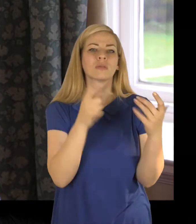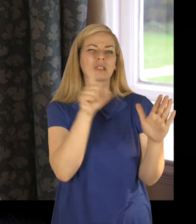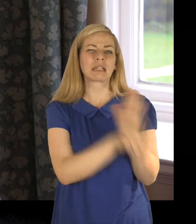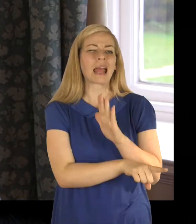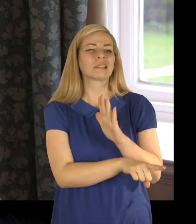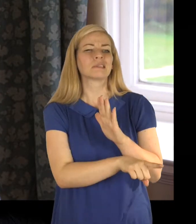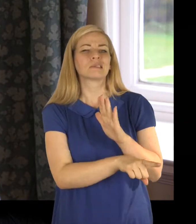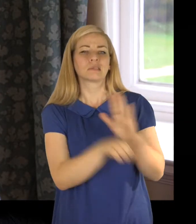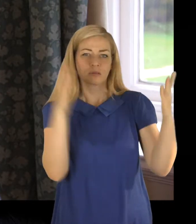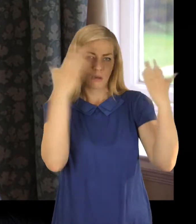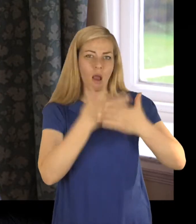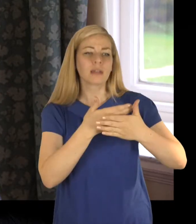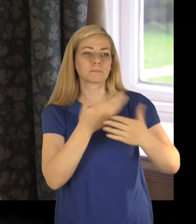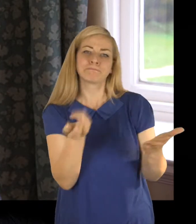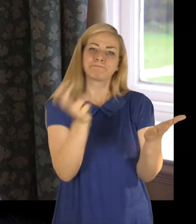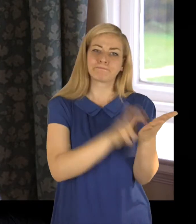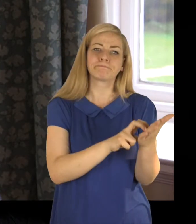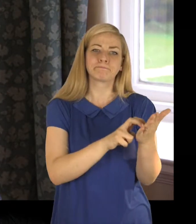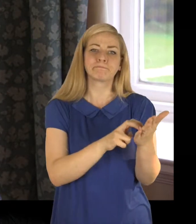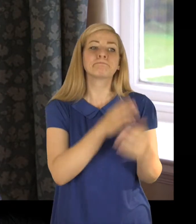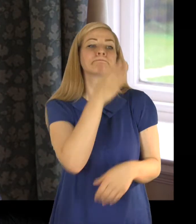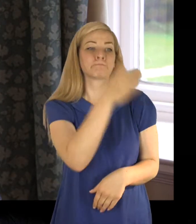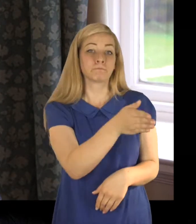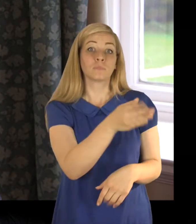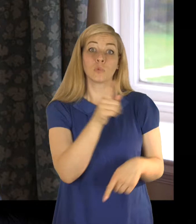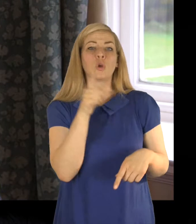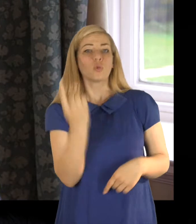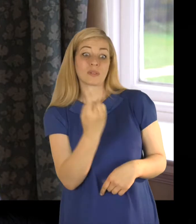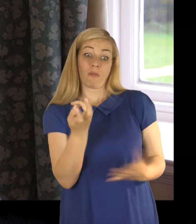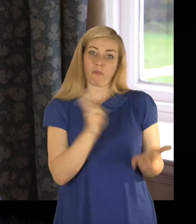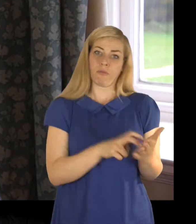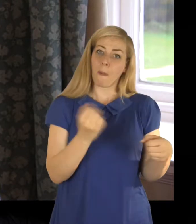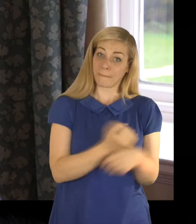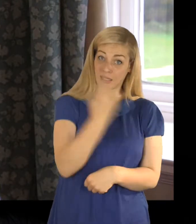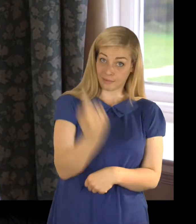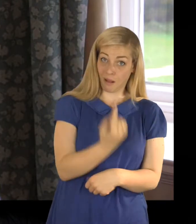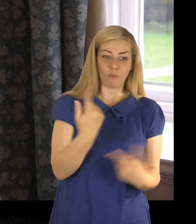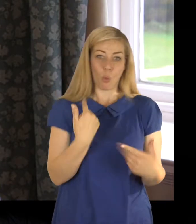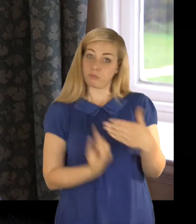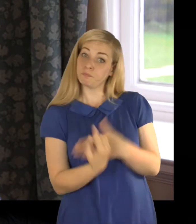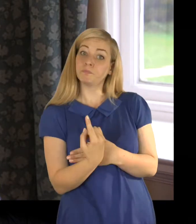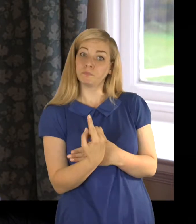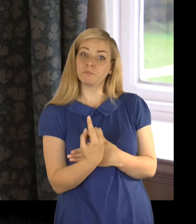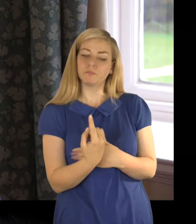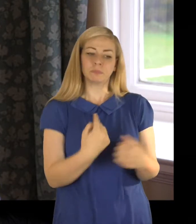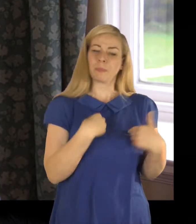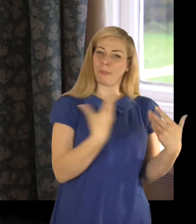Interviewer: Yes? Did you make it all on your own, or did someone help you? Daniel: Me and my mum, me and my mum chose.